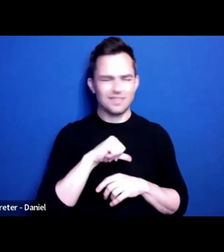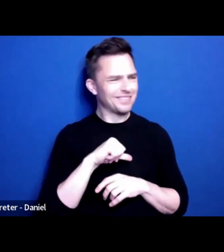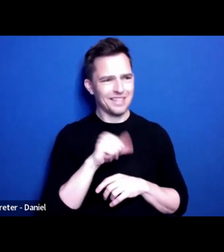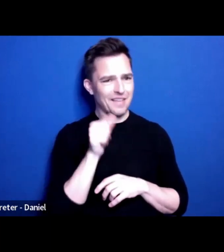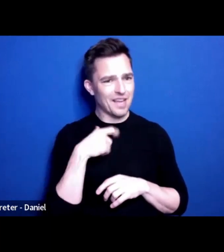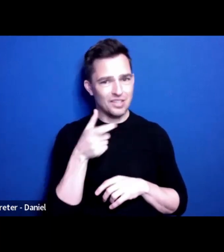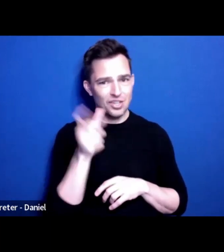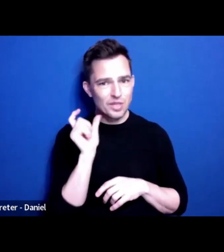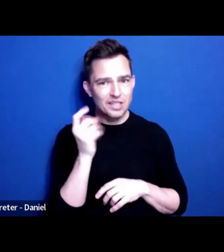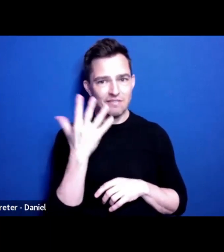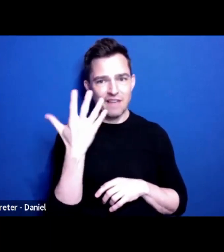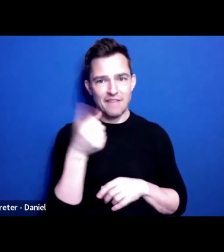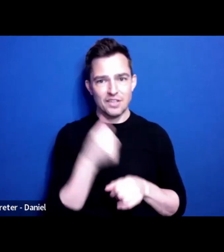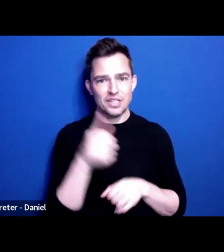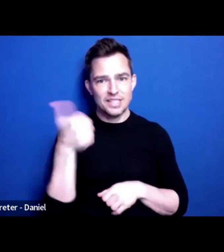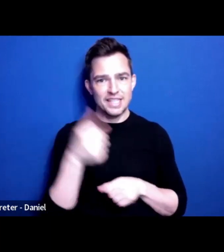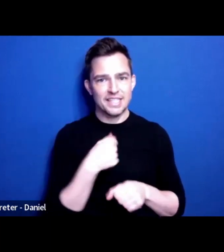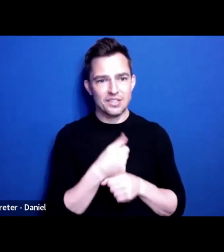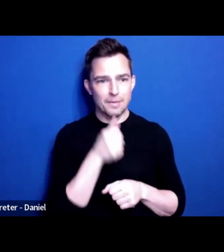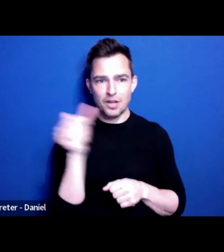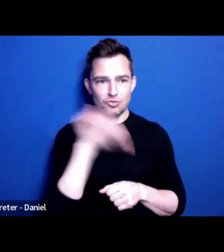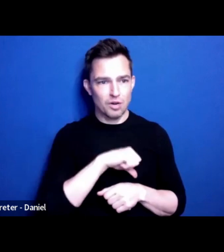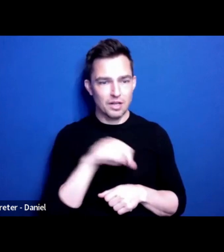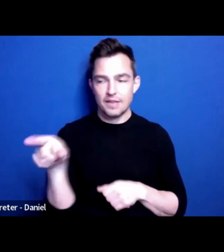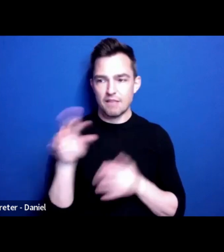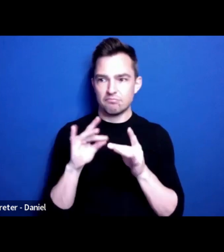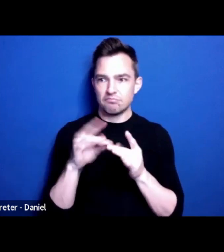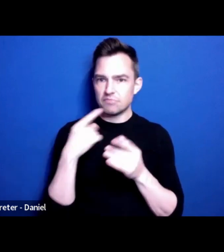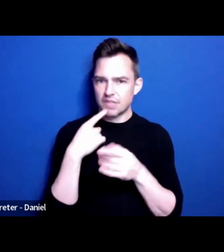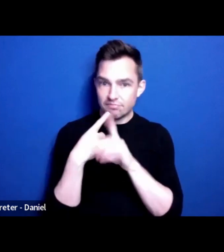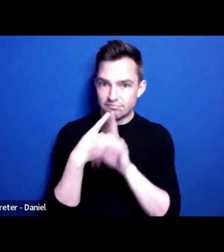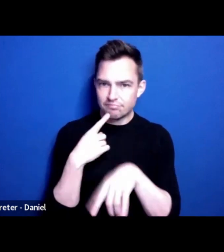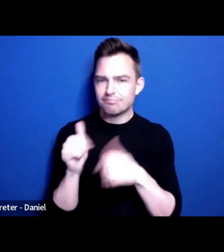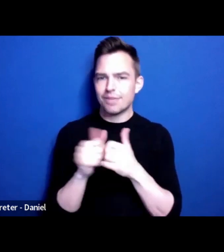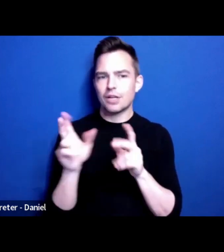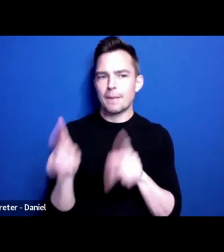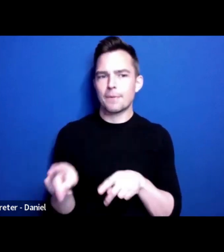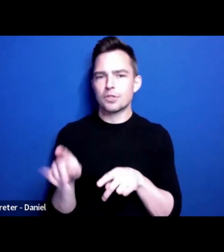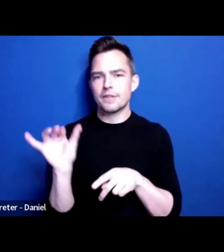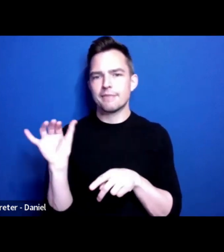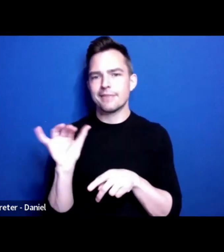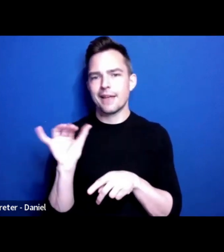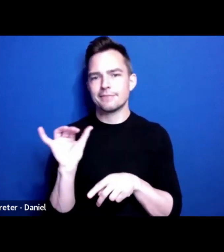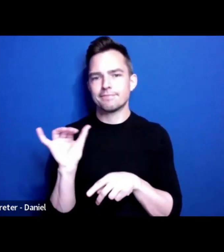five to seven years. I'm not drunk. And they just kept saying that because they were like, how could a person that can speak